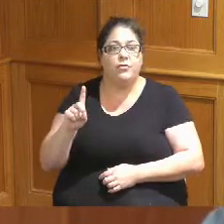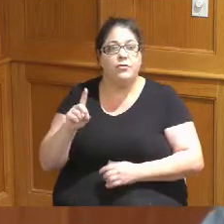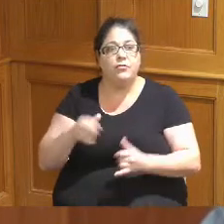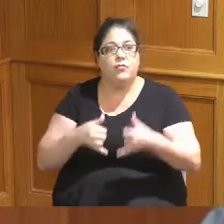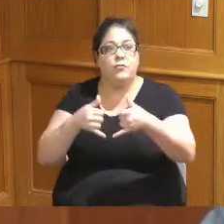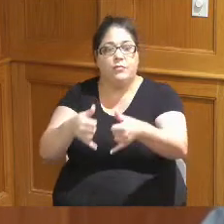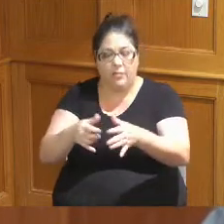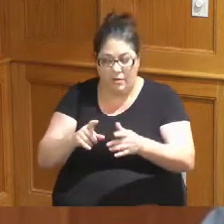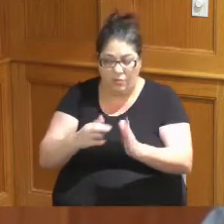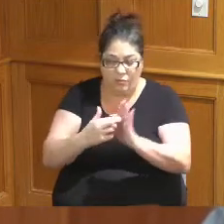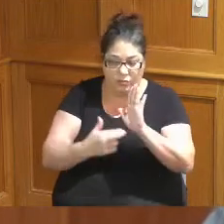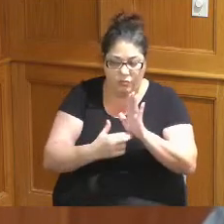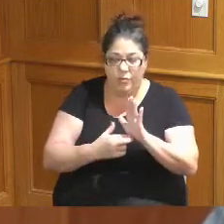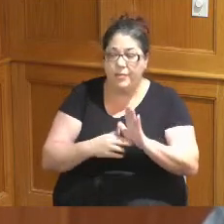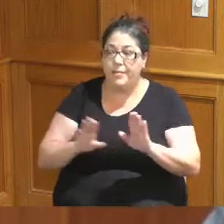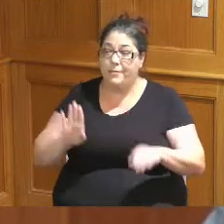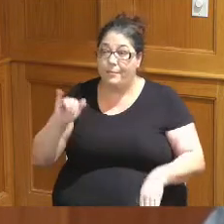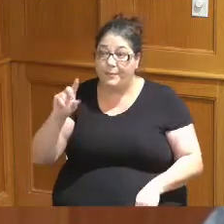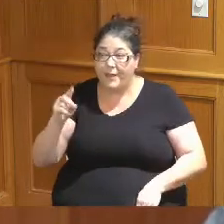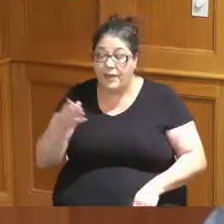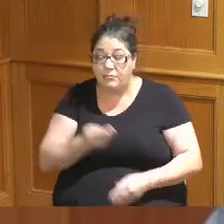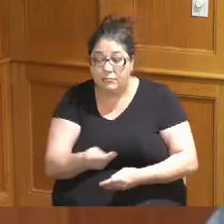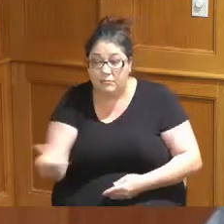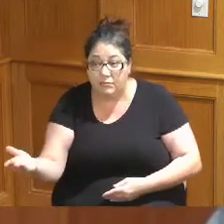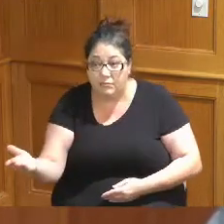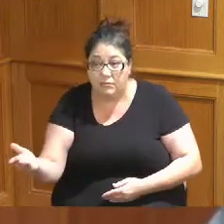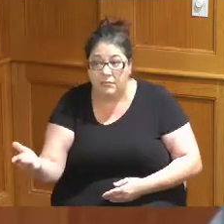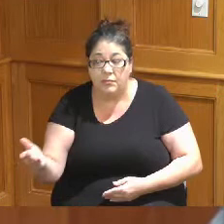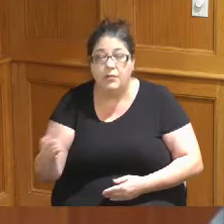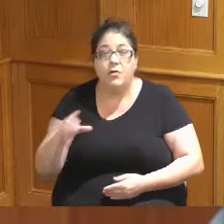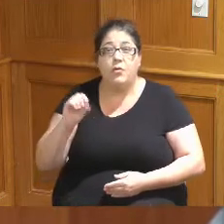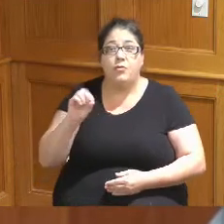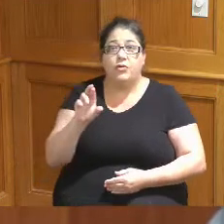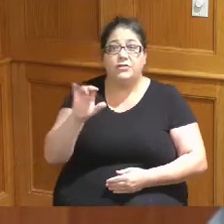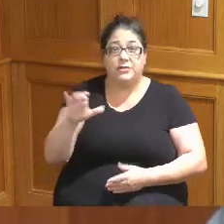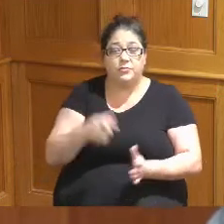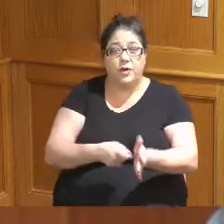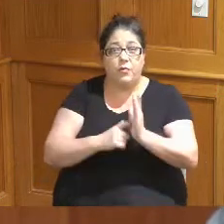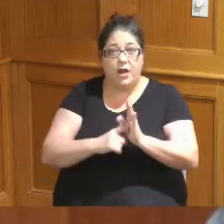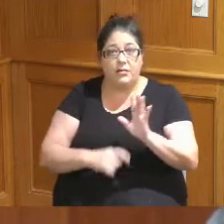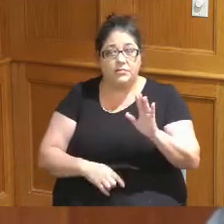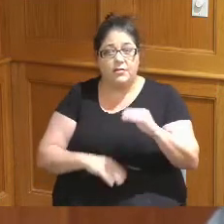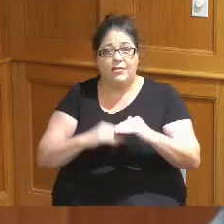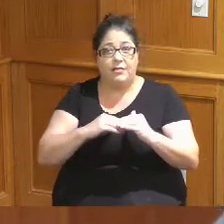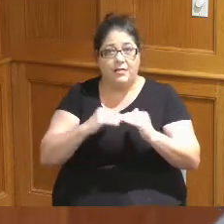60 days of the bid going out as it's required under the Ohio Revised Code secondly the issue